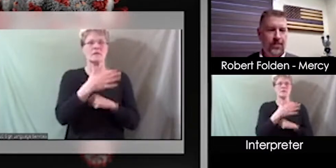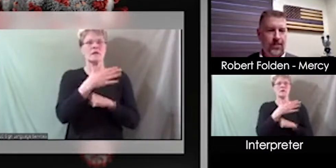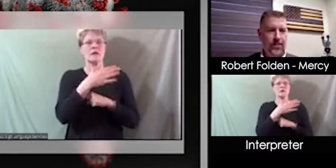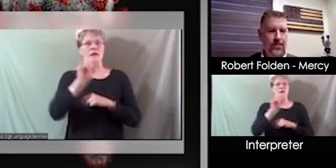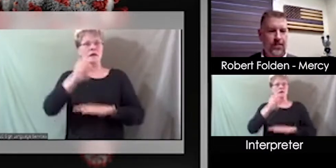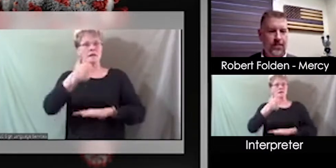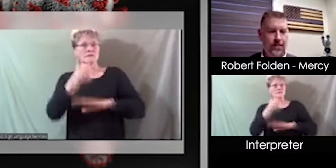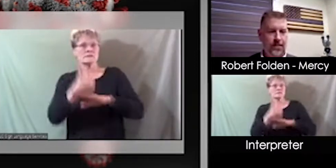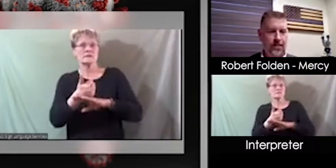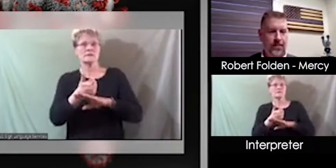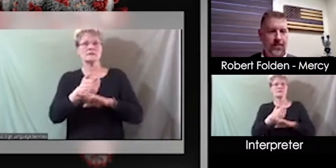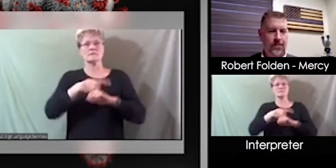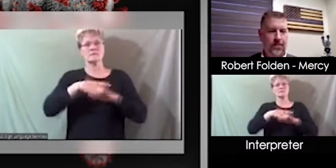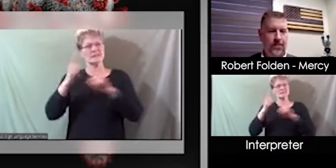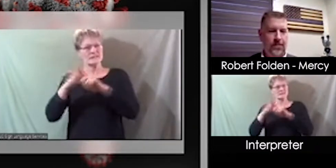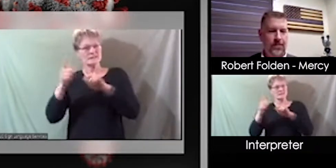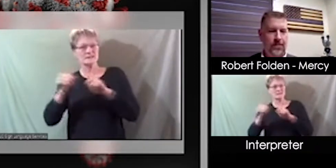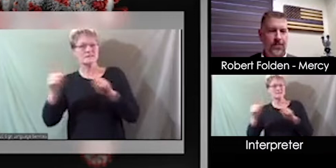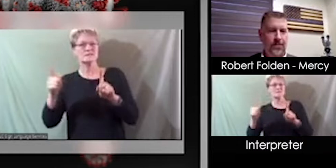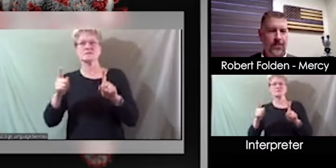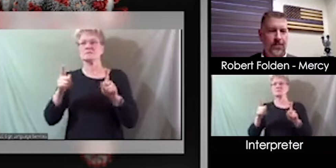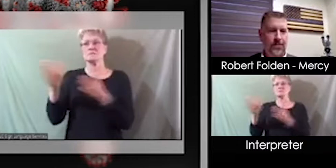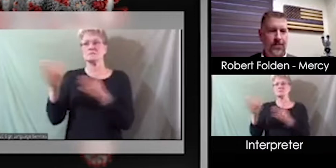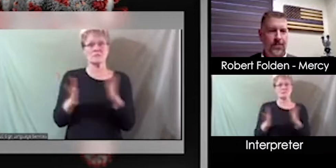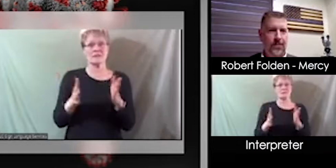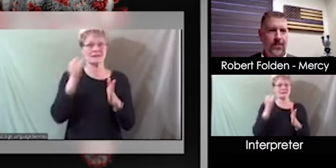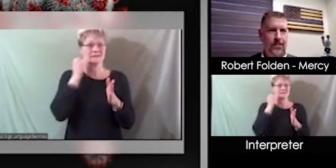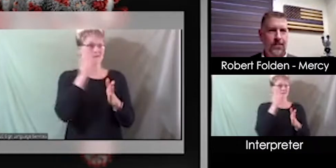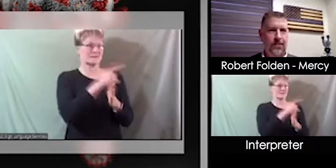patients in our facility. One of the things that you may have